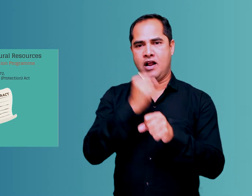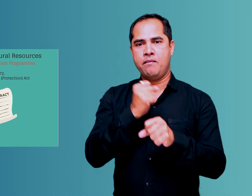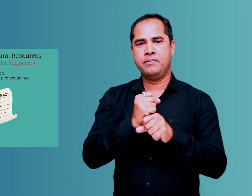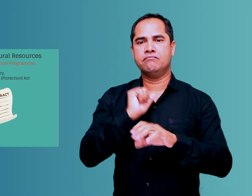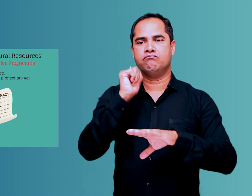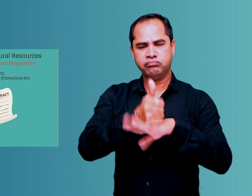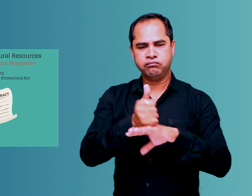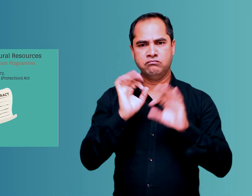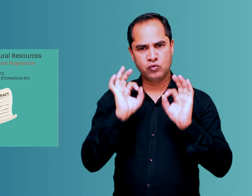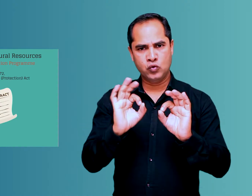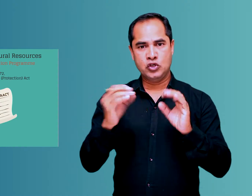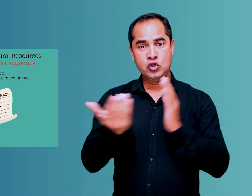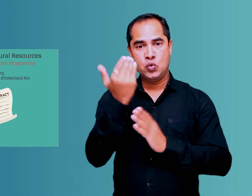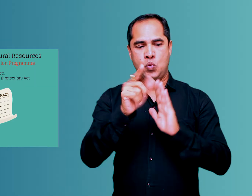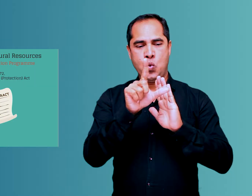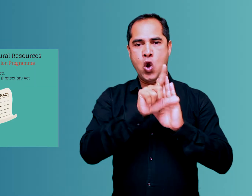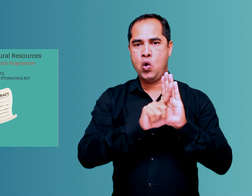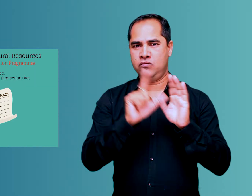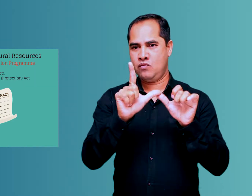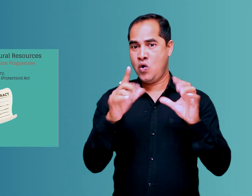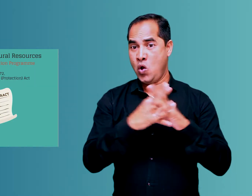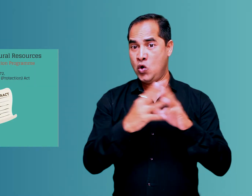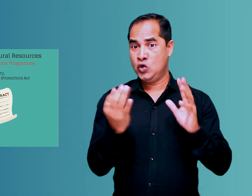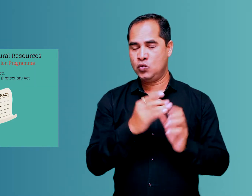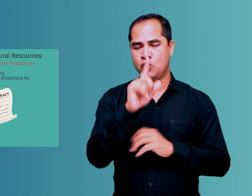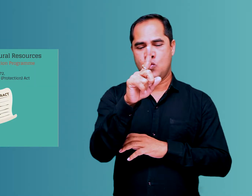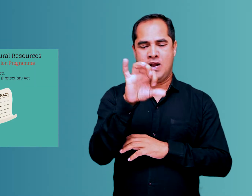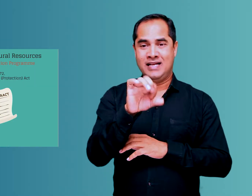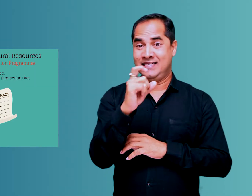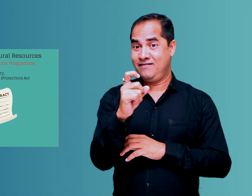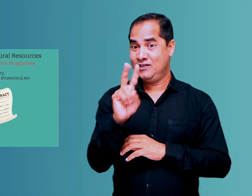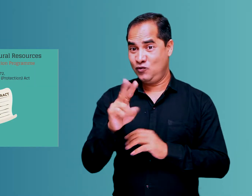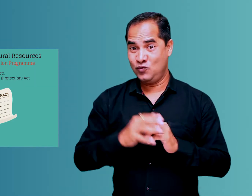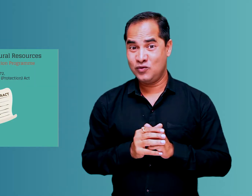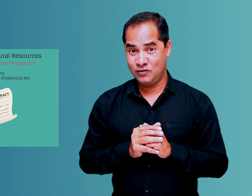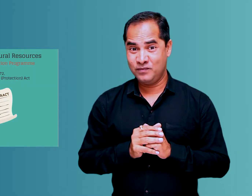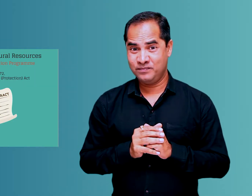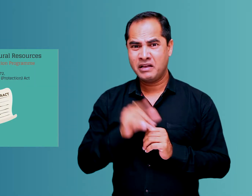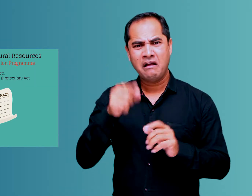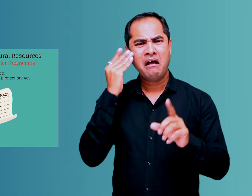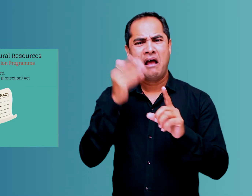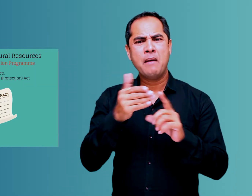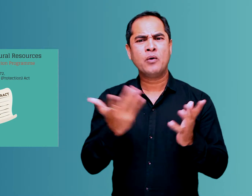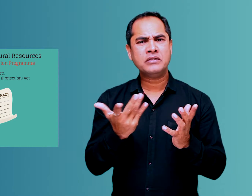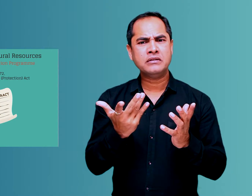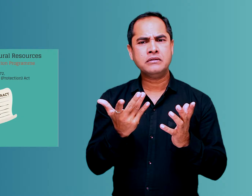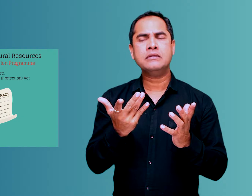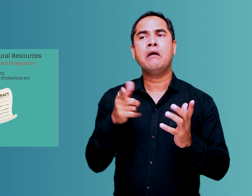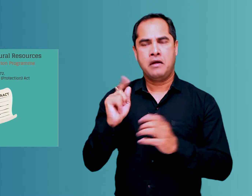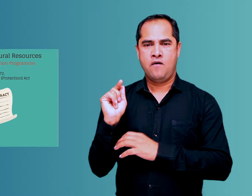and due to which the Indian Wildlife Protection Act 1972 was enacted.